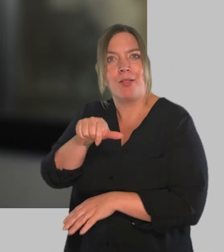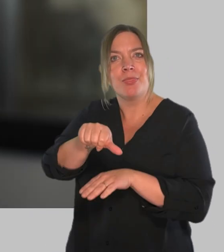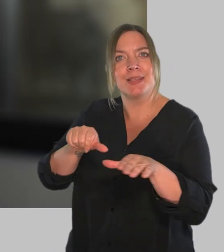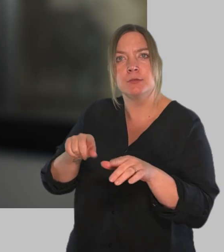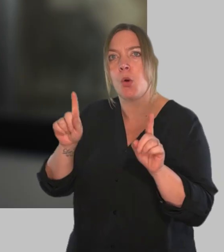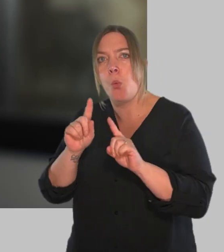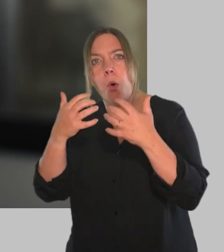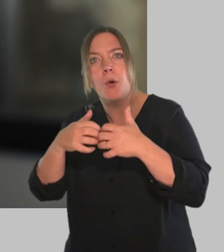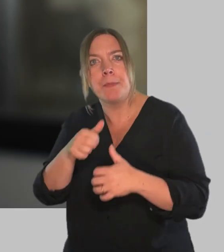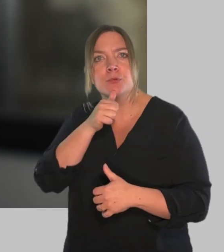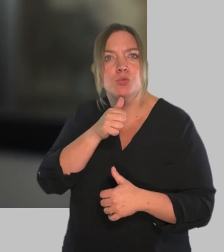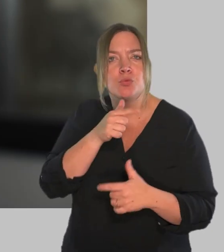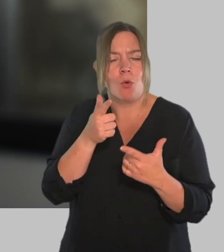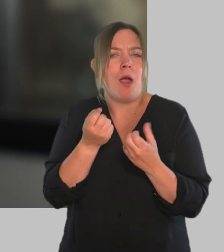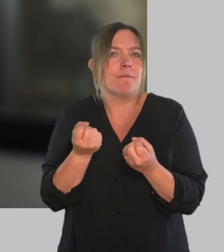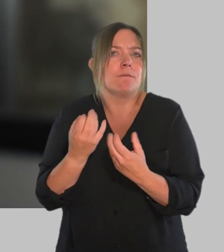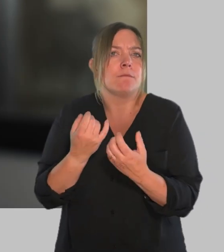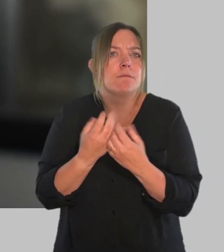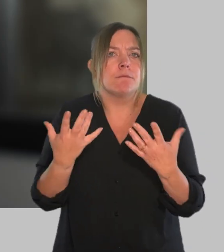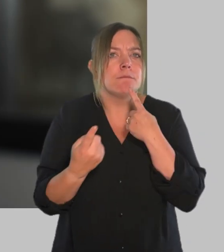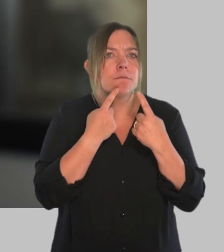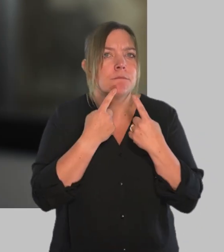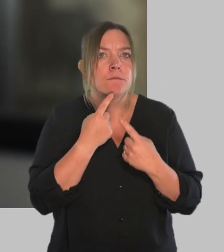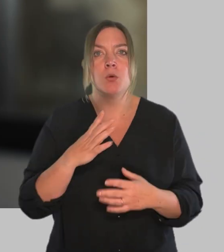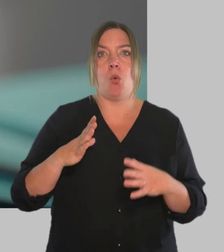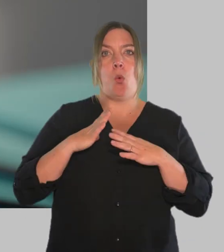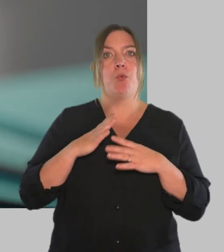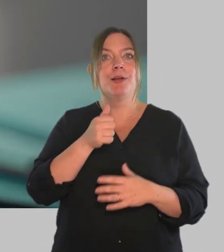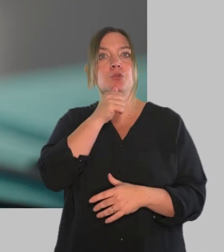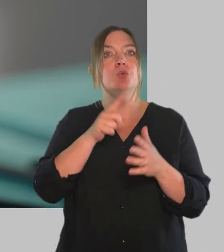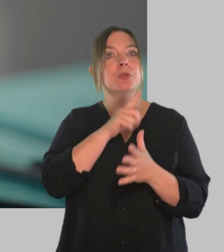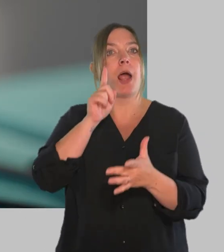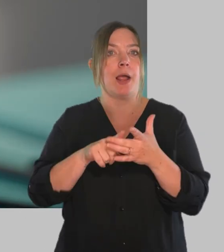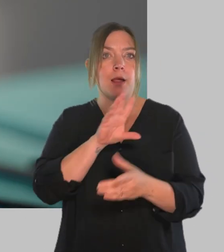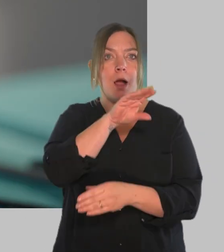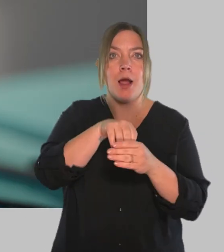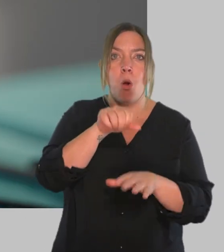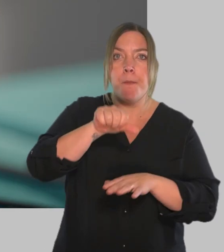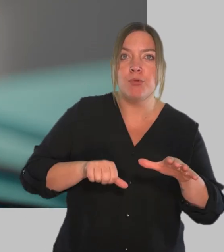And it's pretty analogous to the sort of post-match analysis that you might get after a football game or something like that.